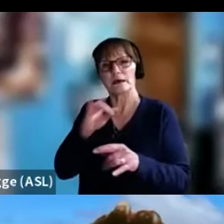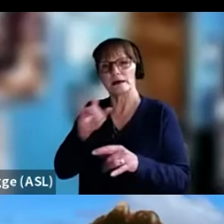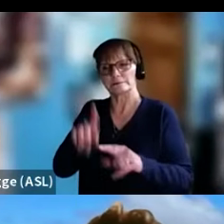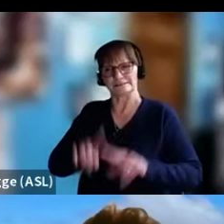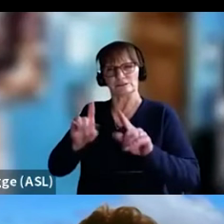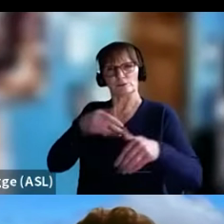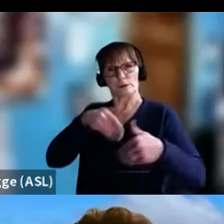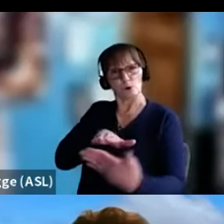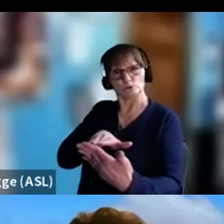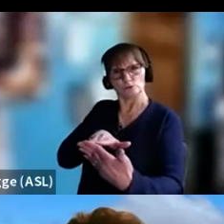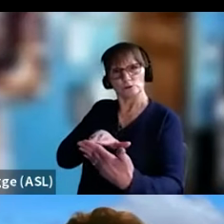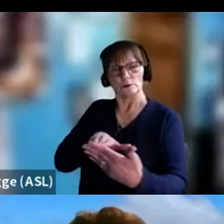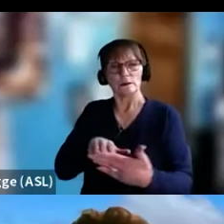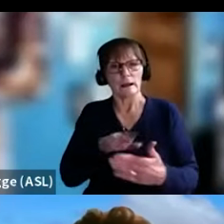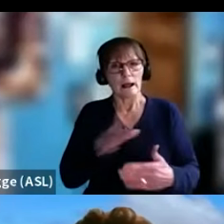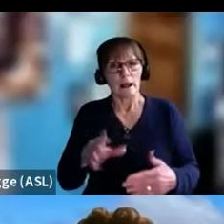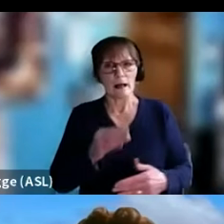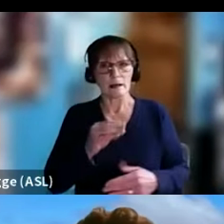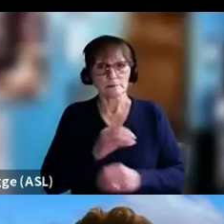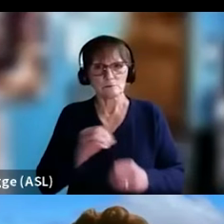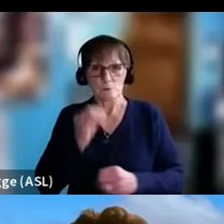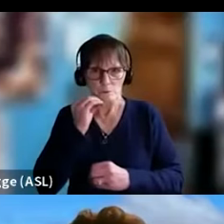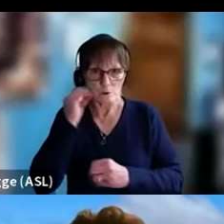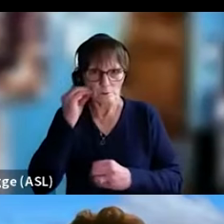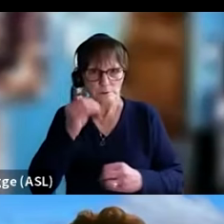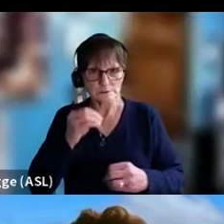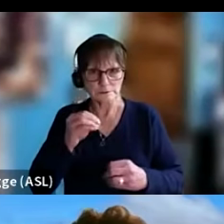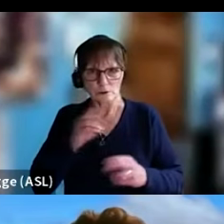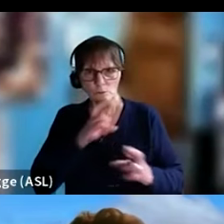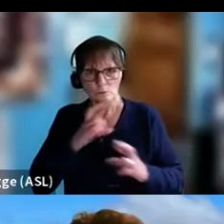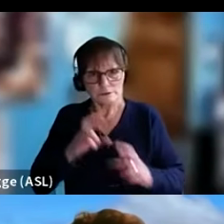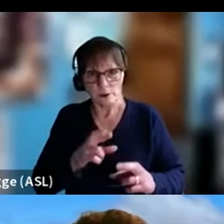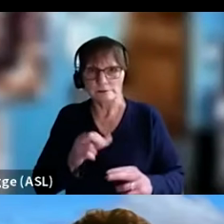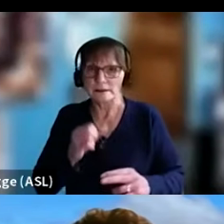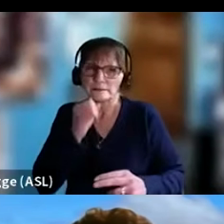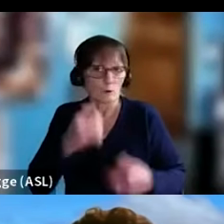And the homeless homelessness response system still has, doesn't have primarily.